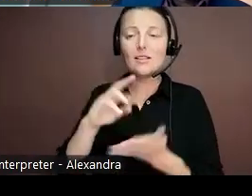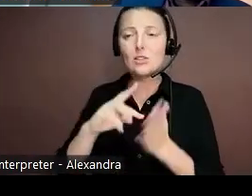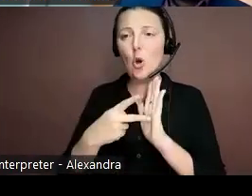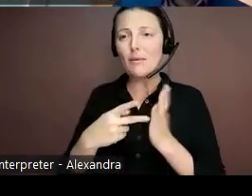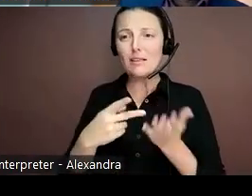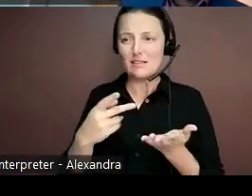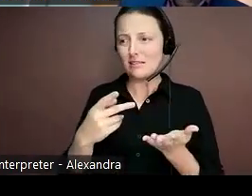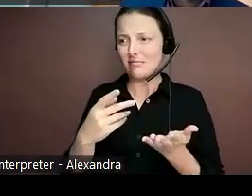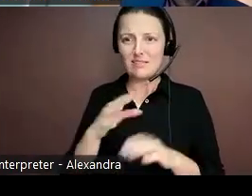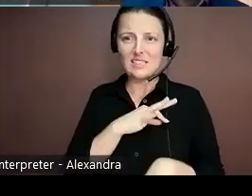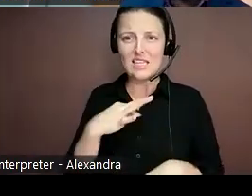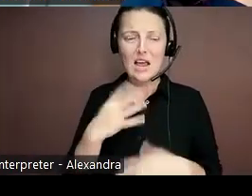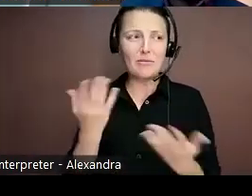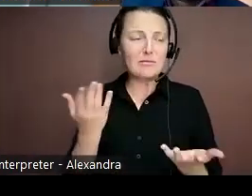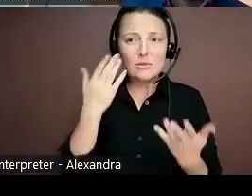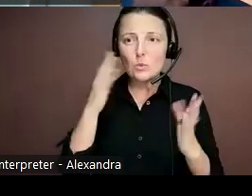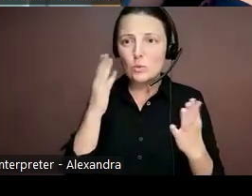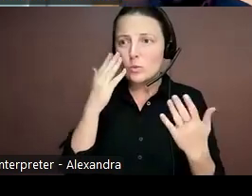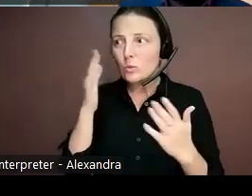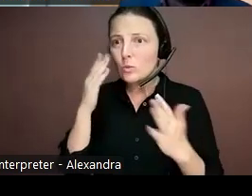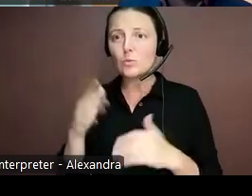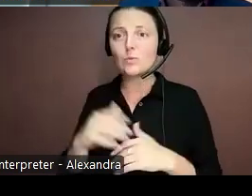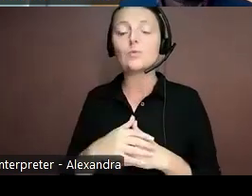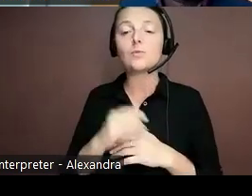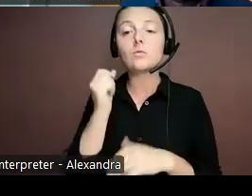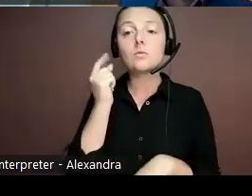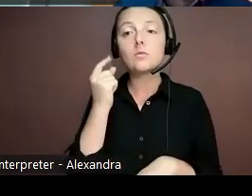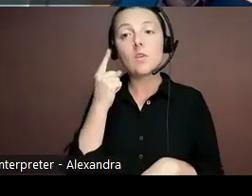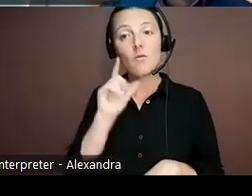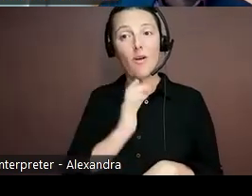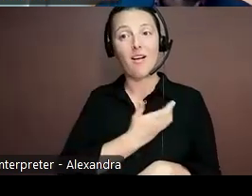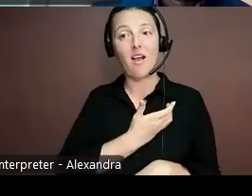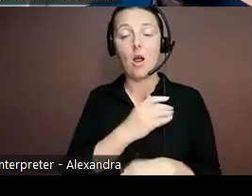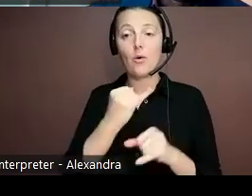PBN now luckily for at least for our campus we have the center for autism and the developing